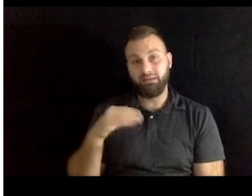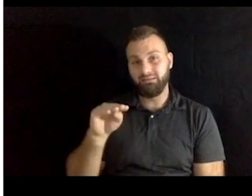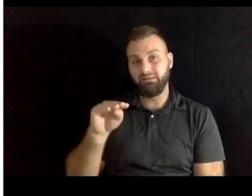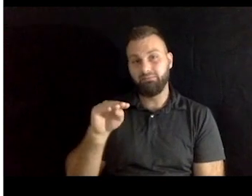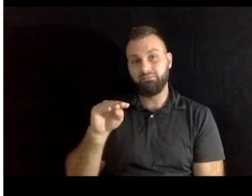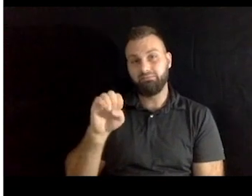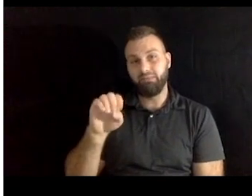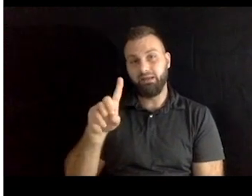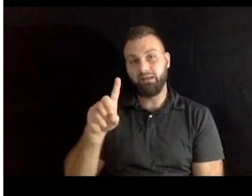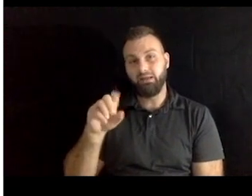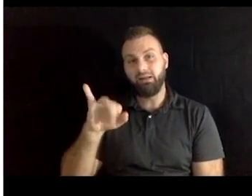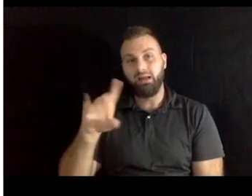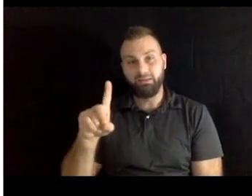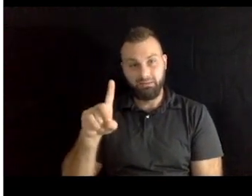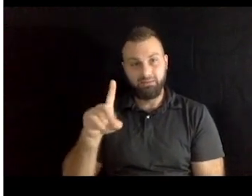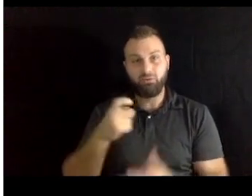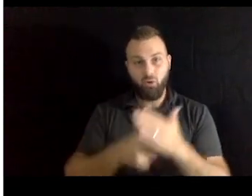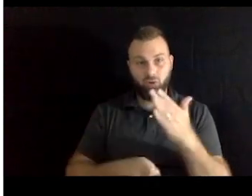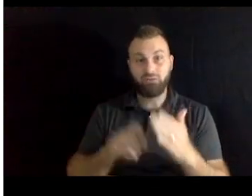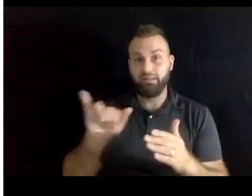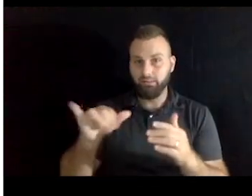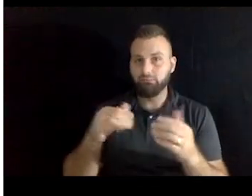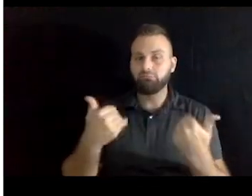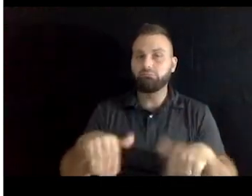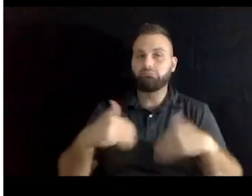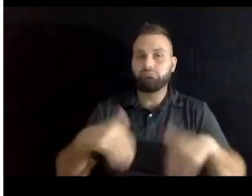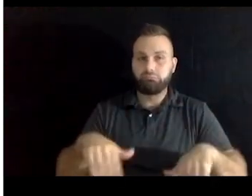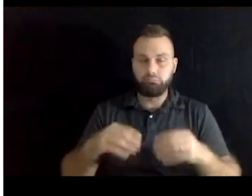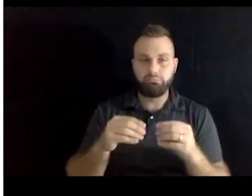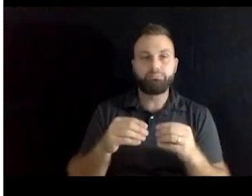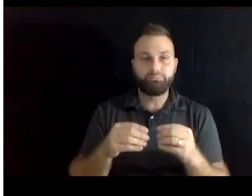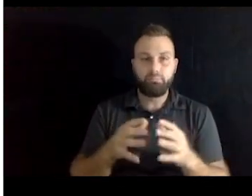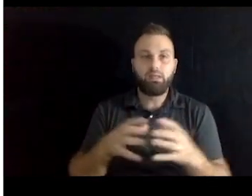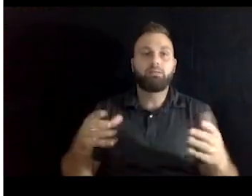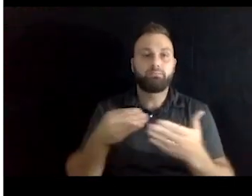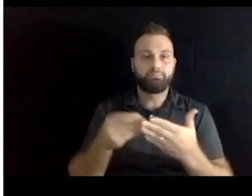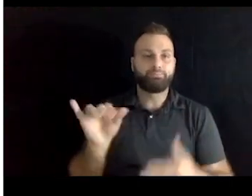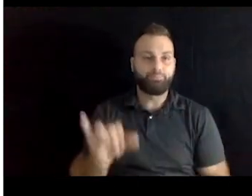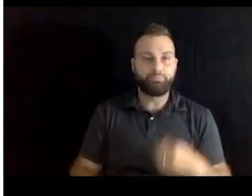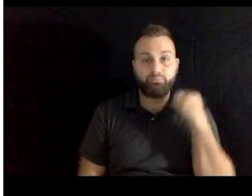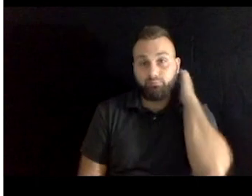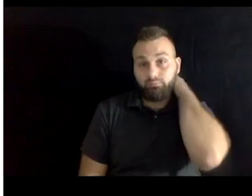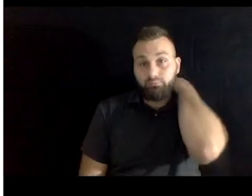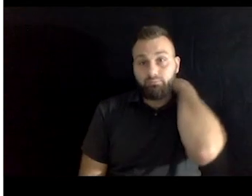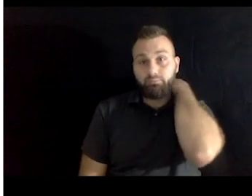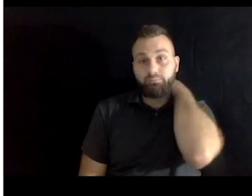which are also quite substantial. So the both of these programs face their own challenges.